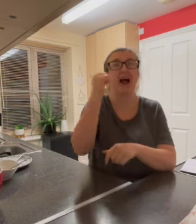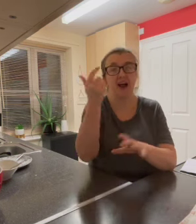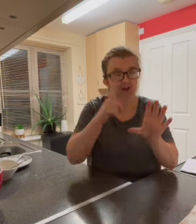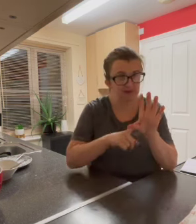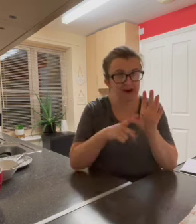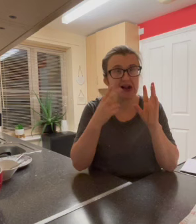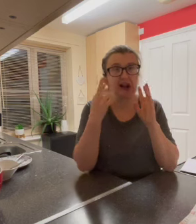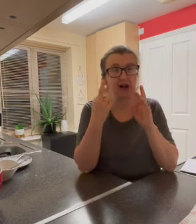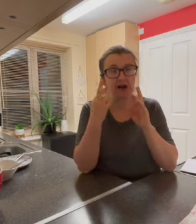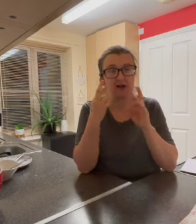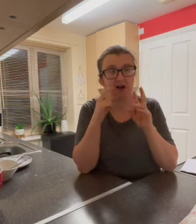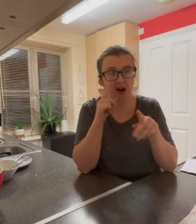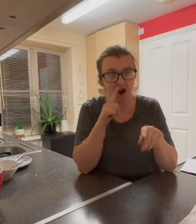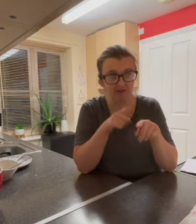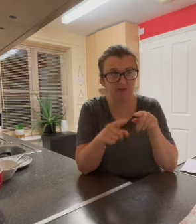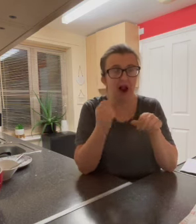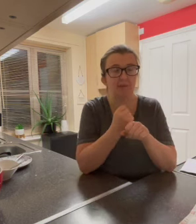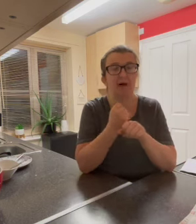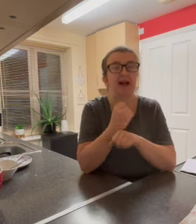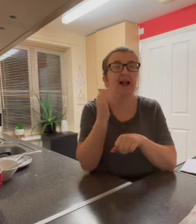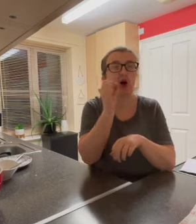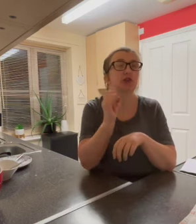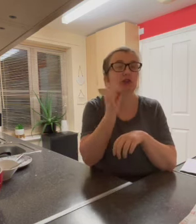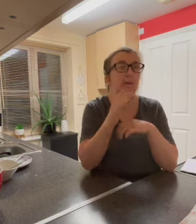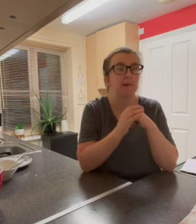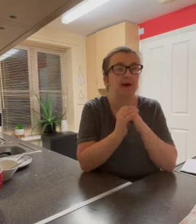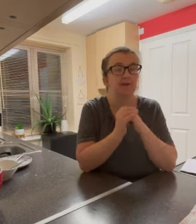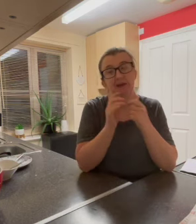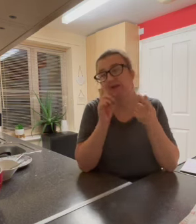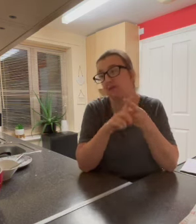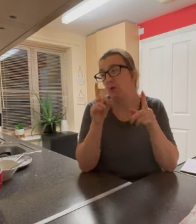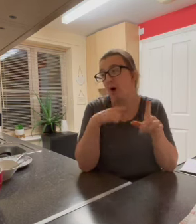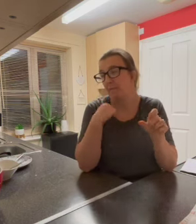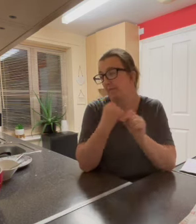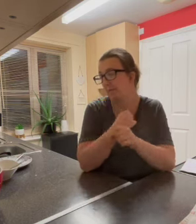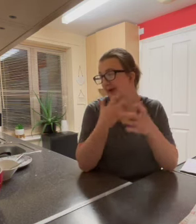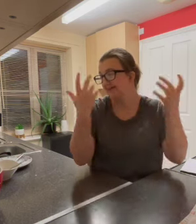So next year I am going to try make those in October, but depend what am I doing.